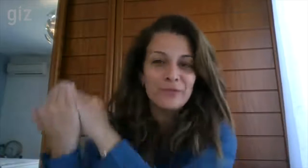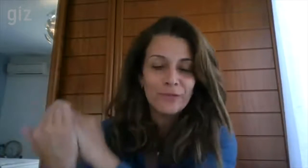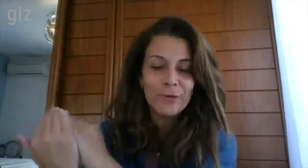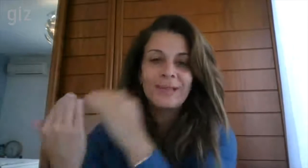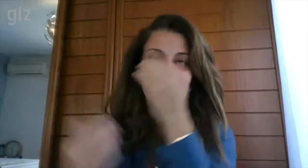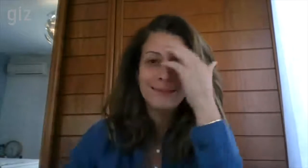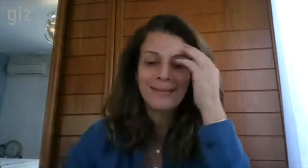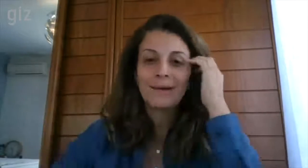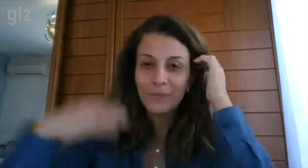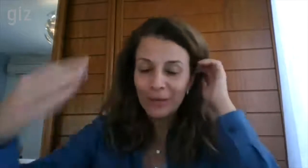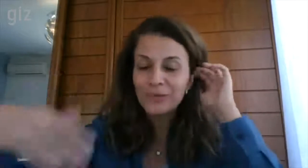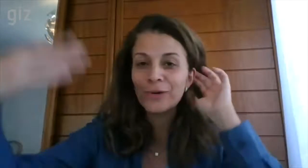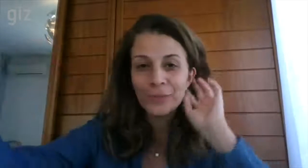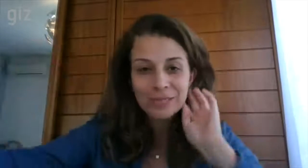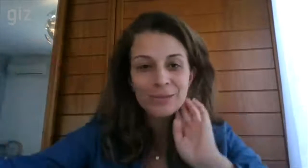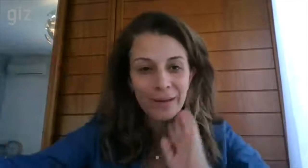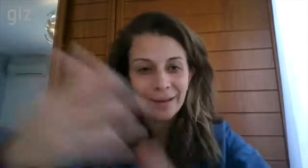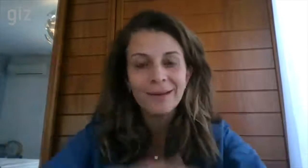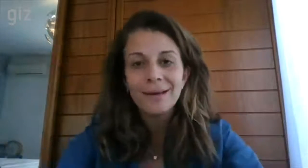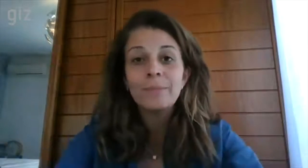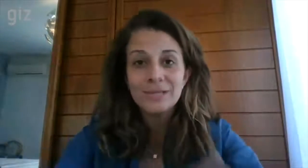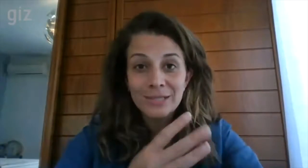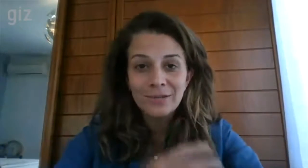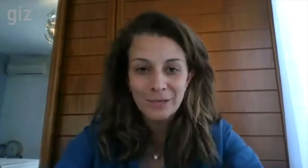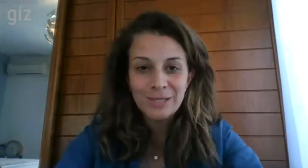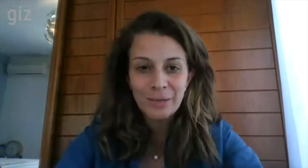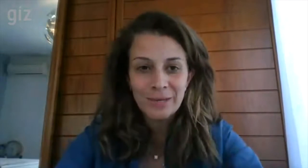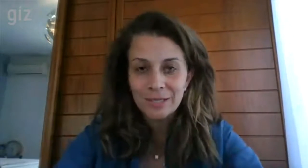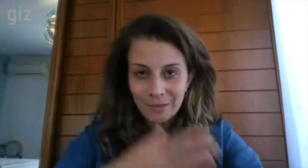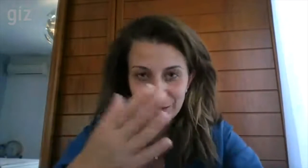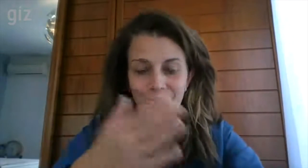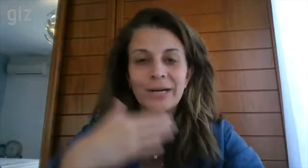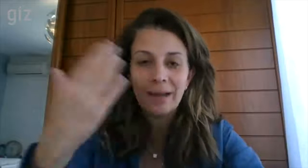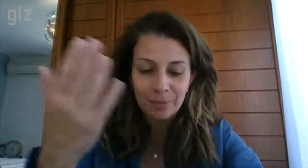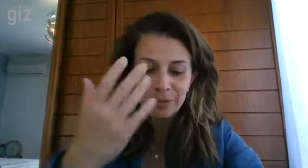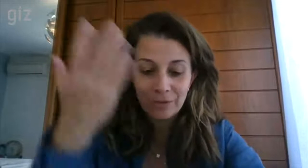before that and we look forward to a positive continuation during and post